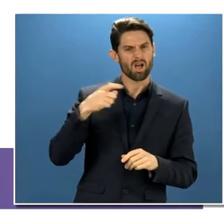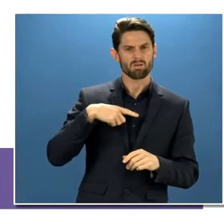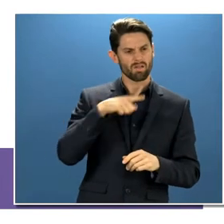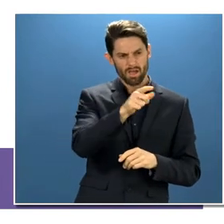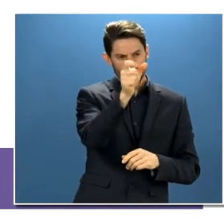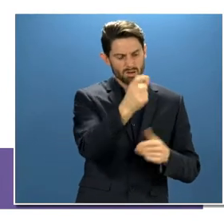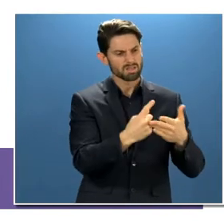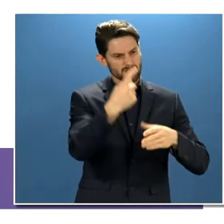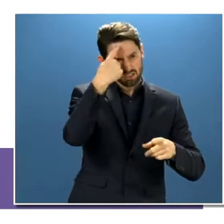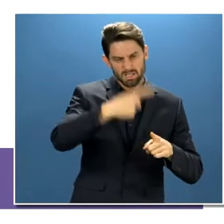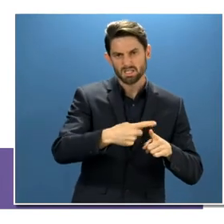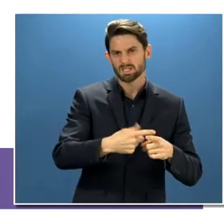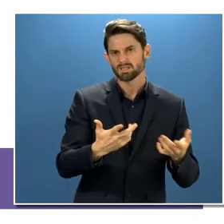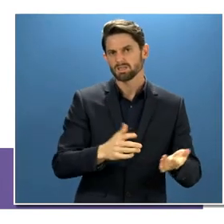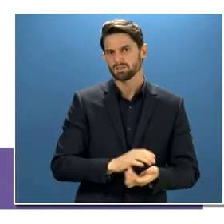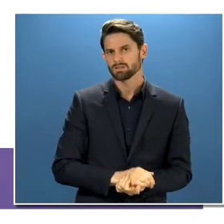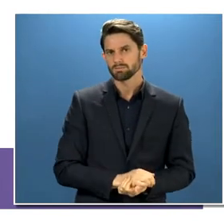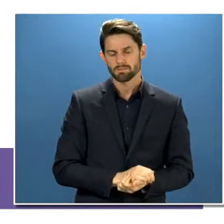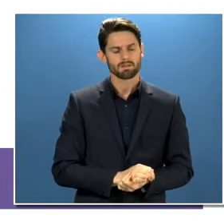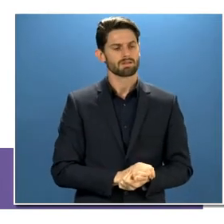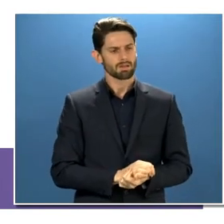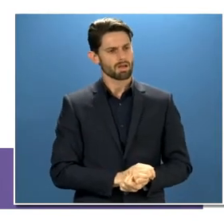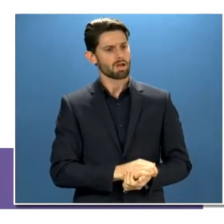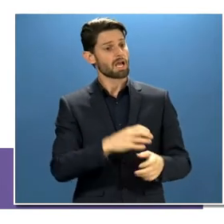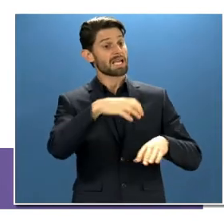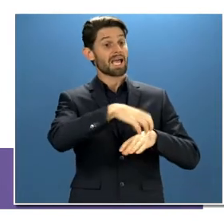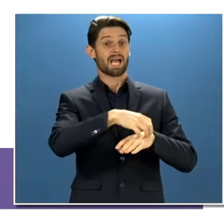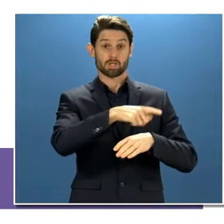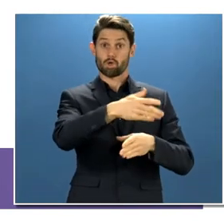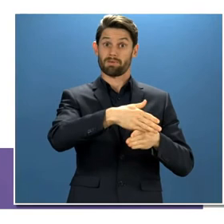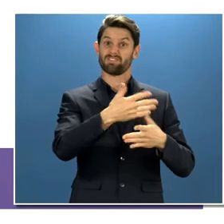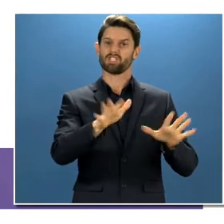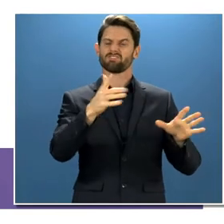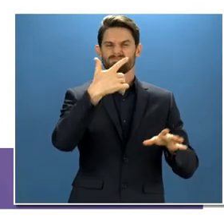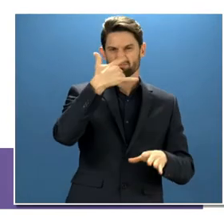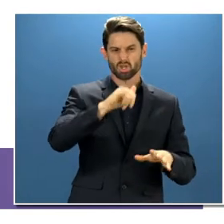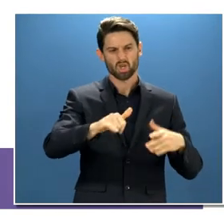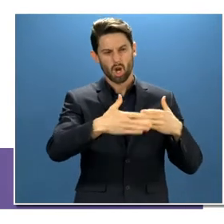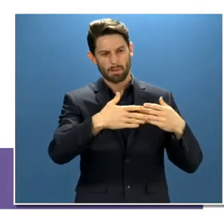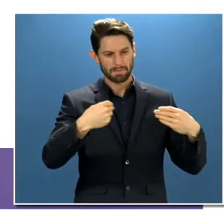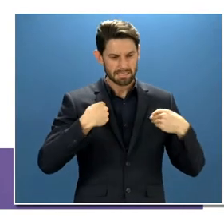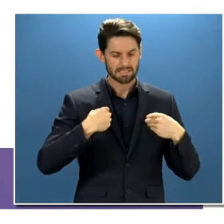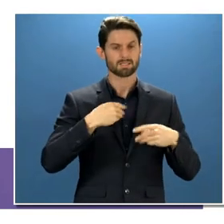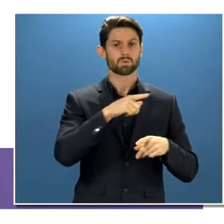And what did you do --- can you remember what you did after the cake decorating job? What you did next? Hang on.